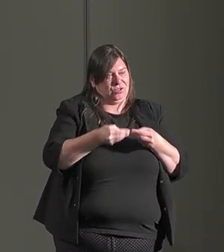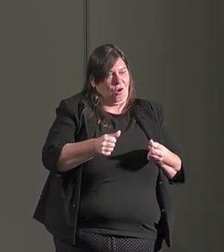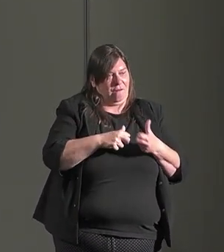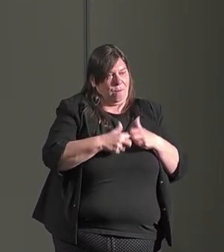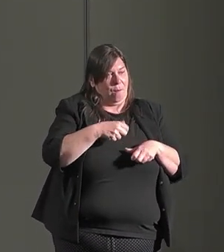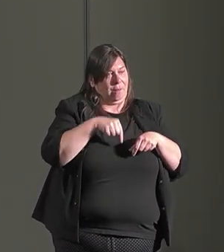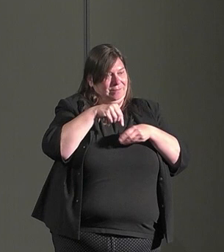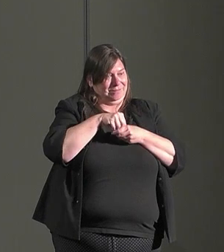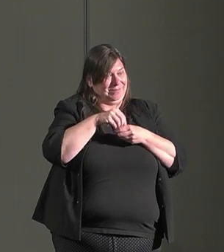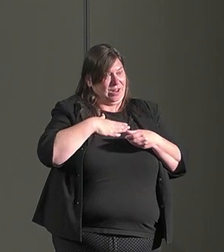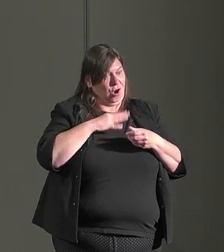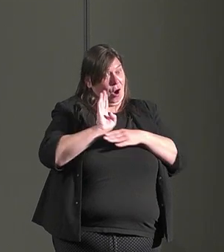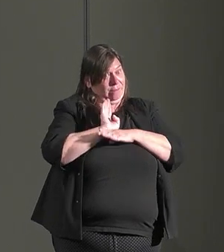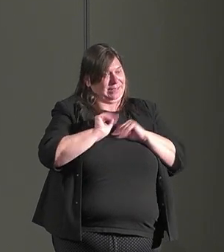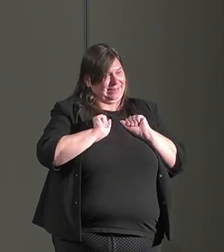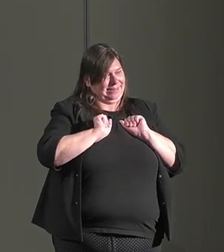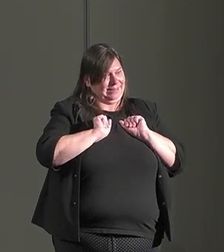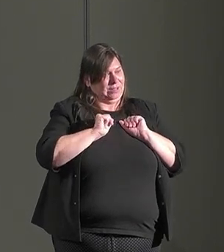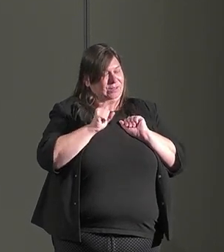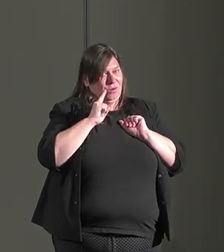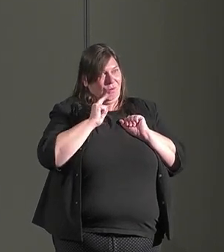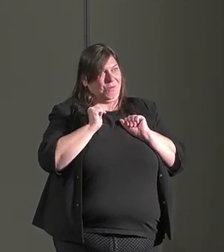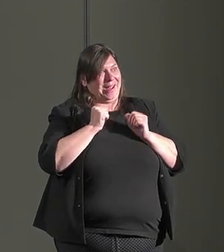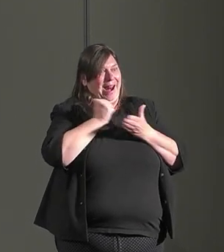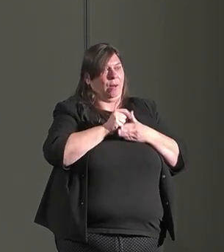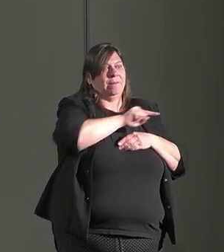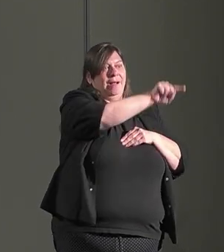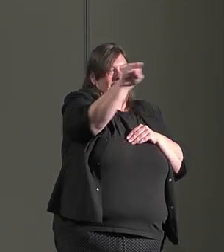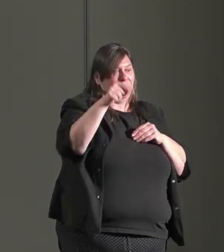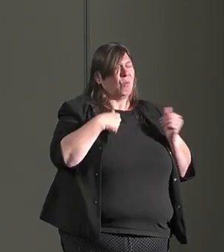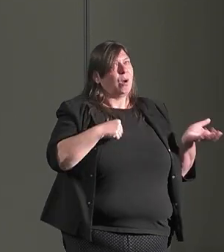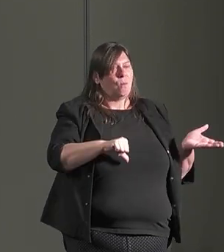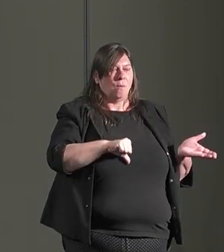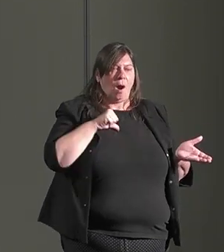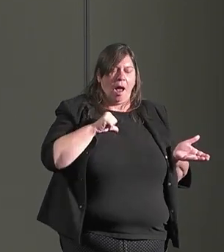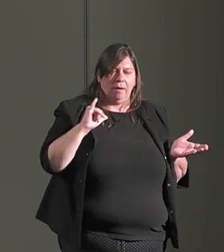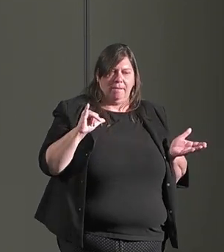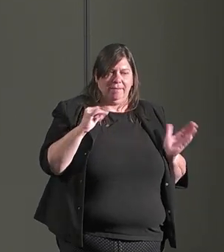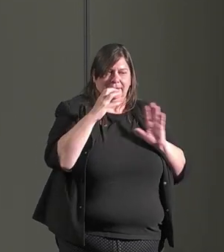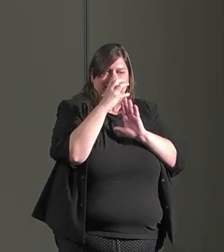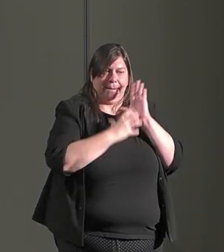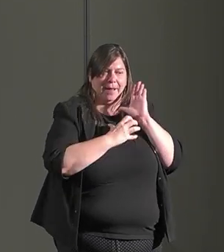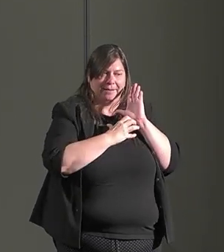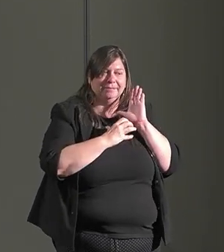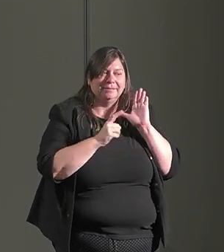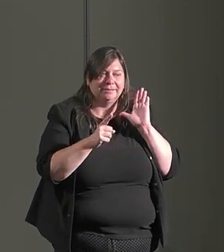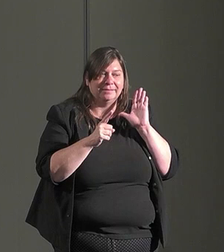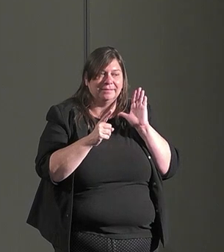And what our our approach it. We are proud of the accessibility statement. It is linked to